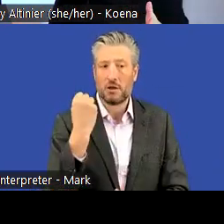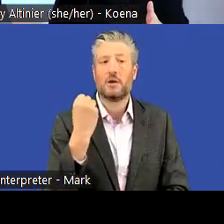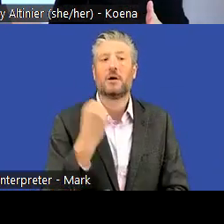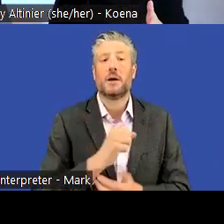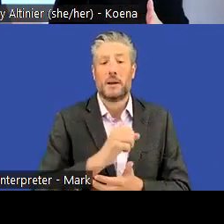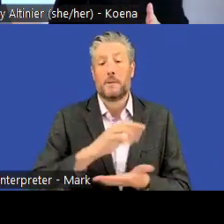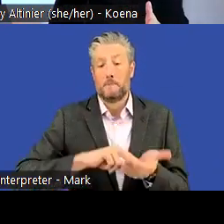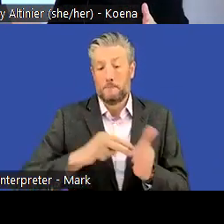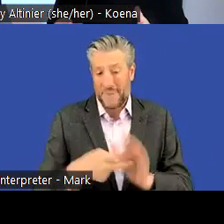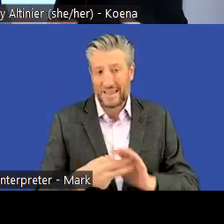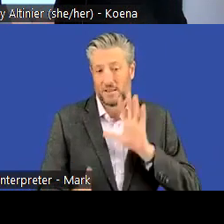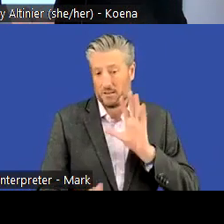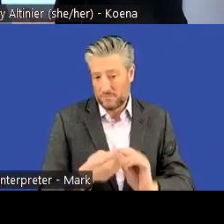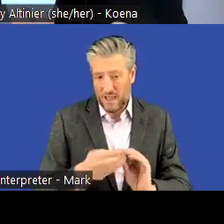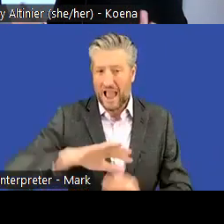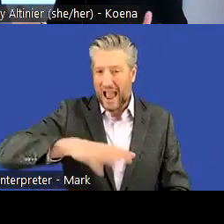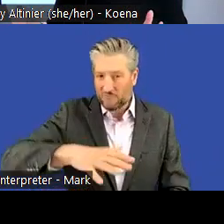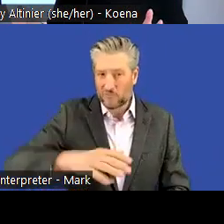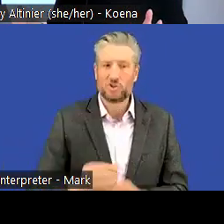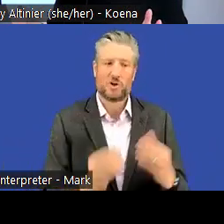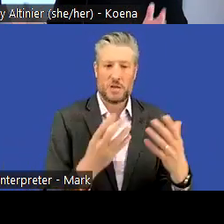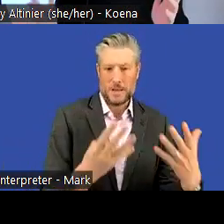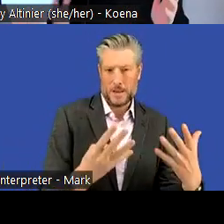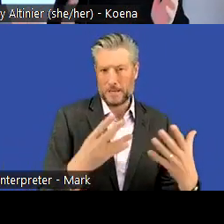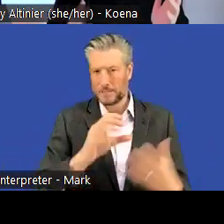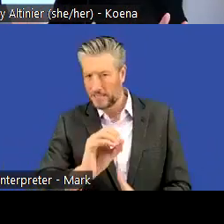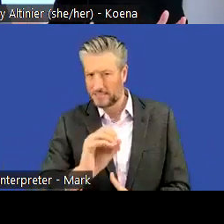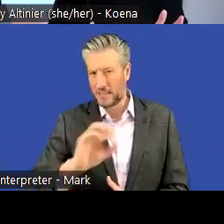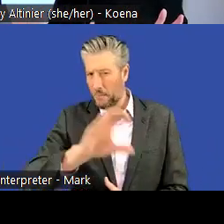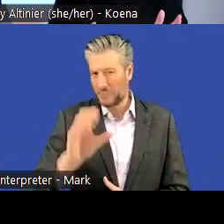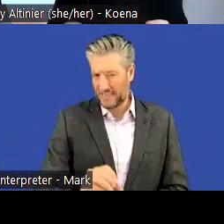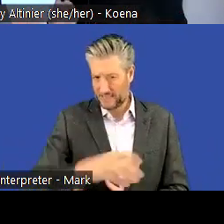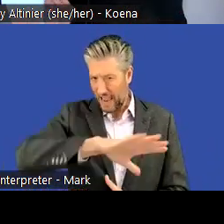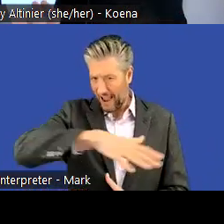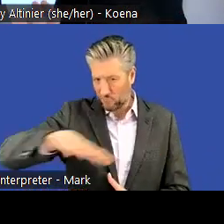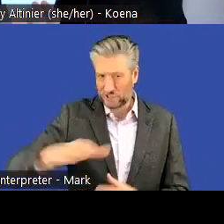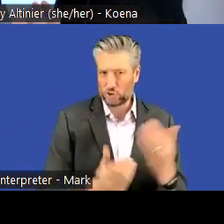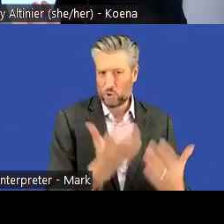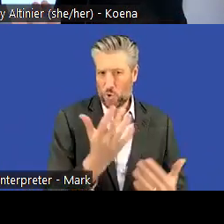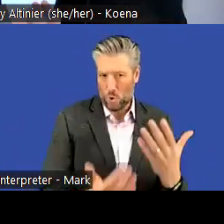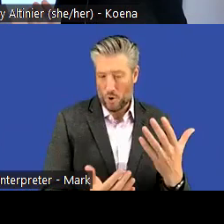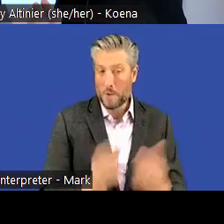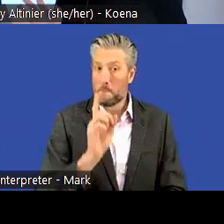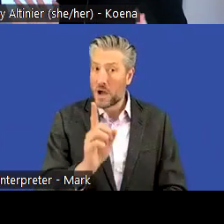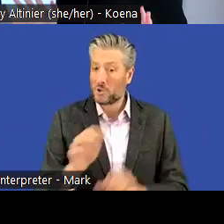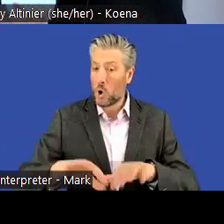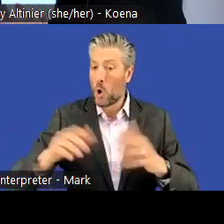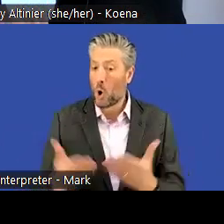score would be 90%. It's an average. But the global score would be zero. I hope it's clear.